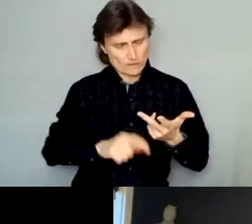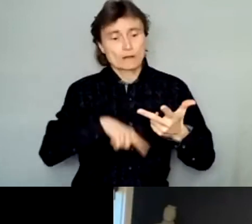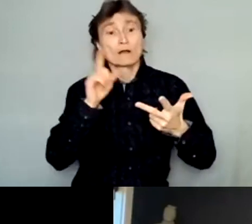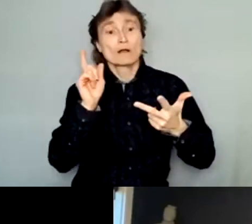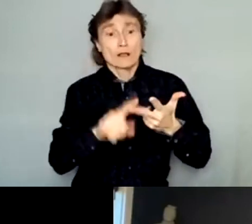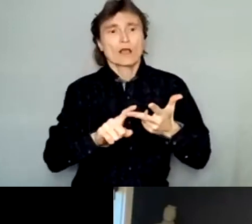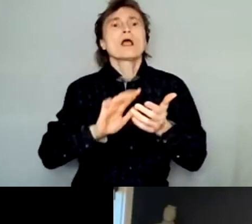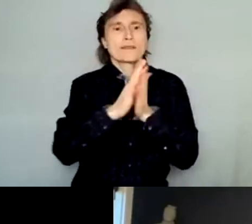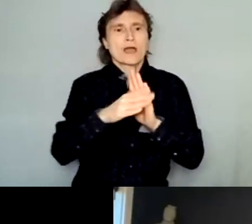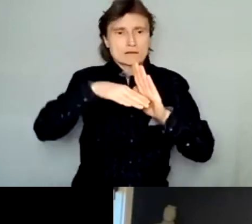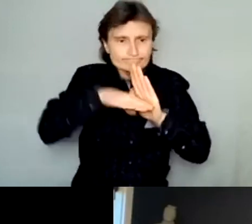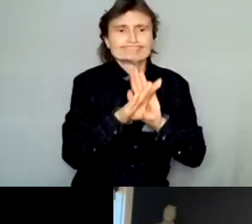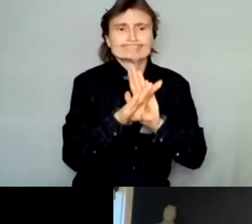The ground doesn't stay still.